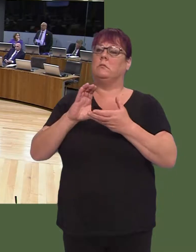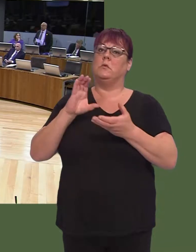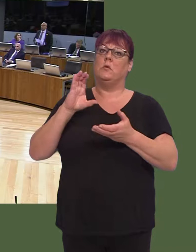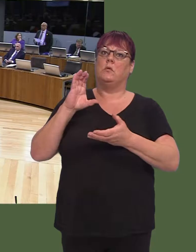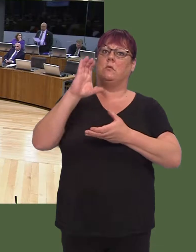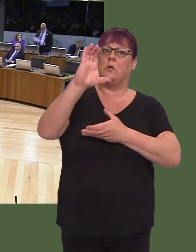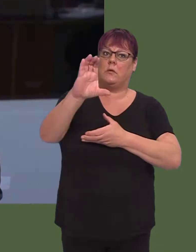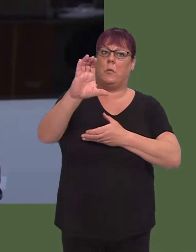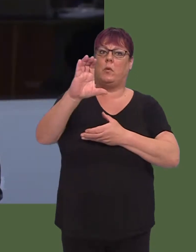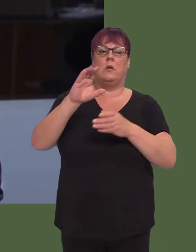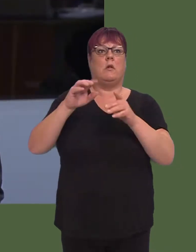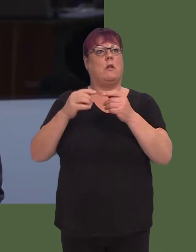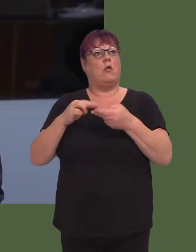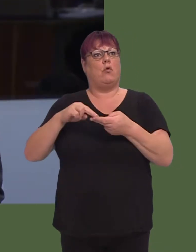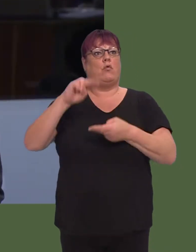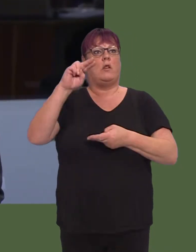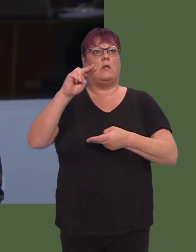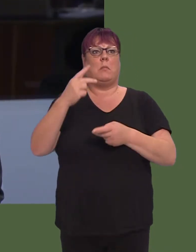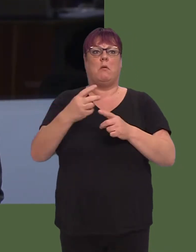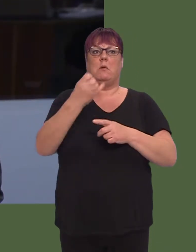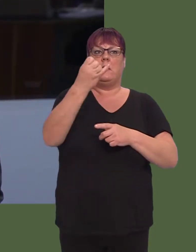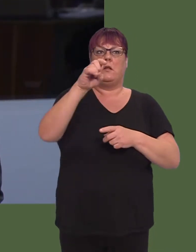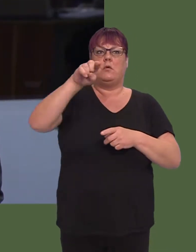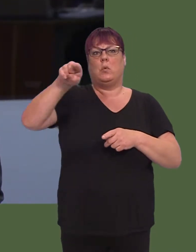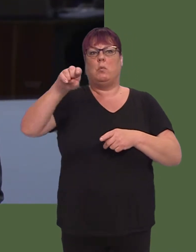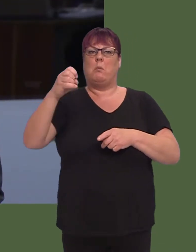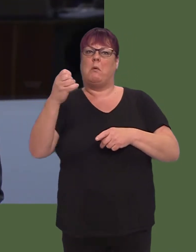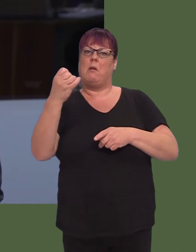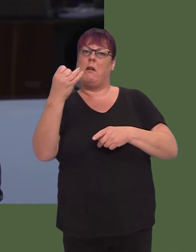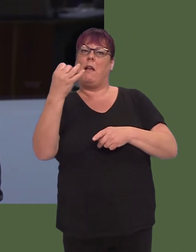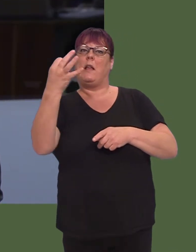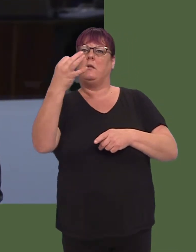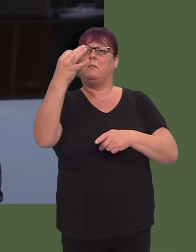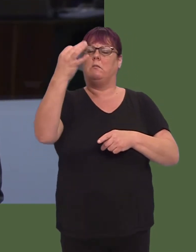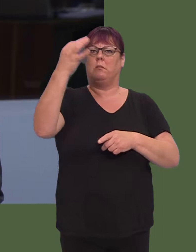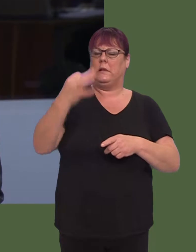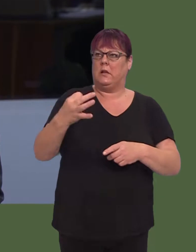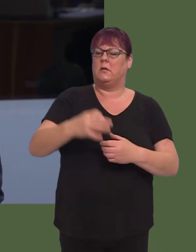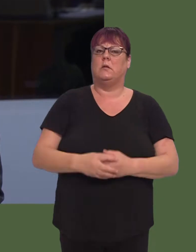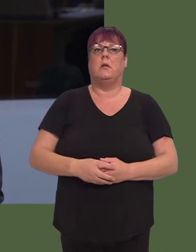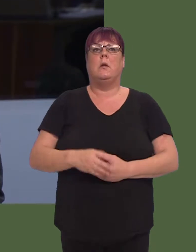year ending 2018, increased by 6.8 per cent, compared to the previous year.